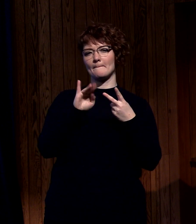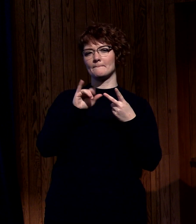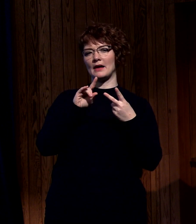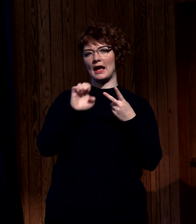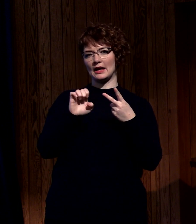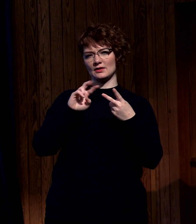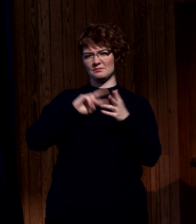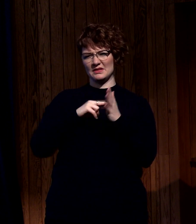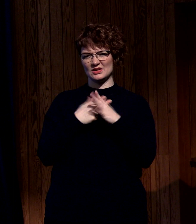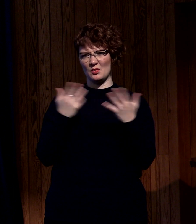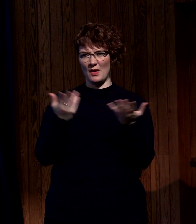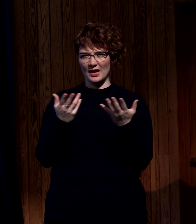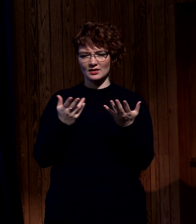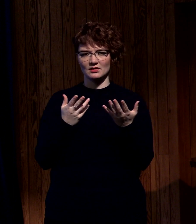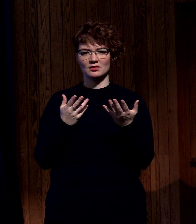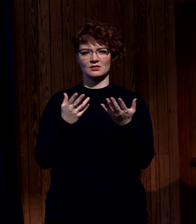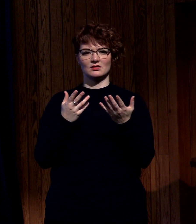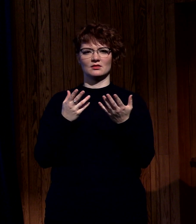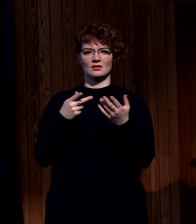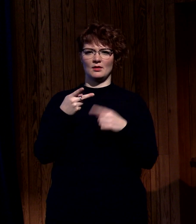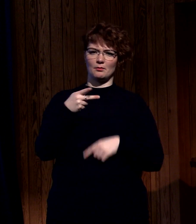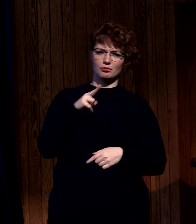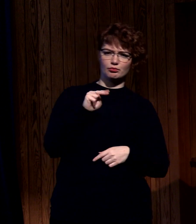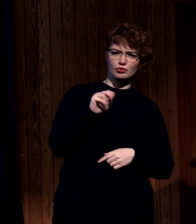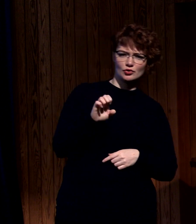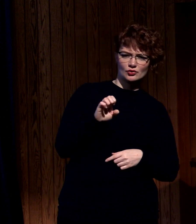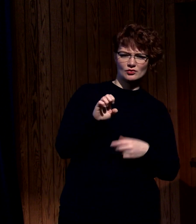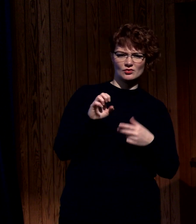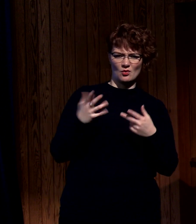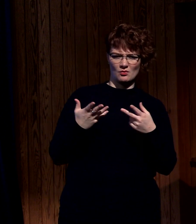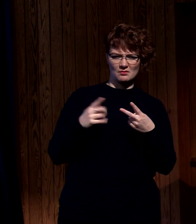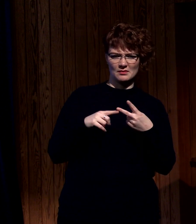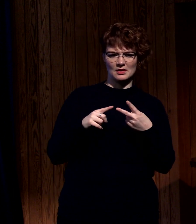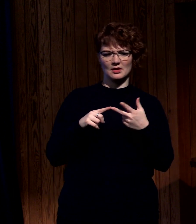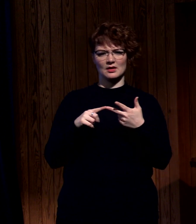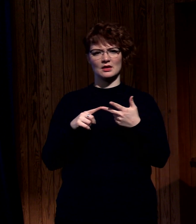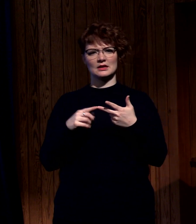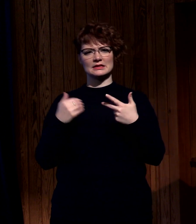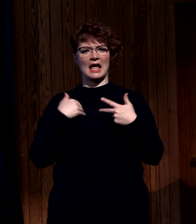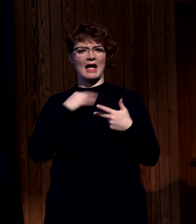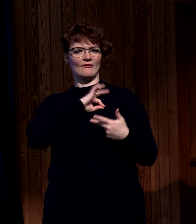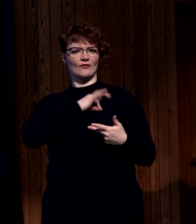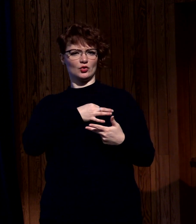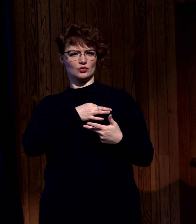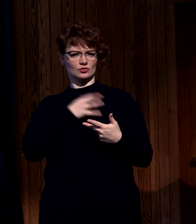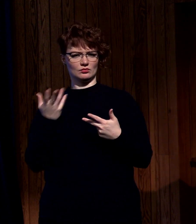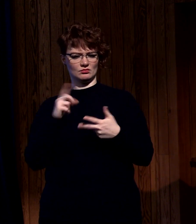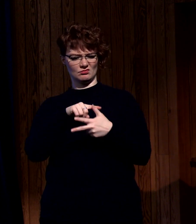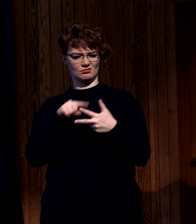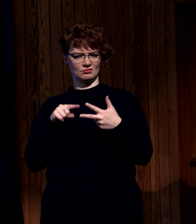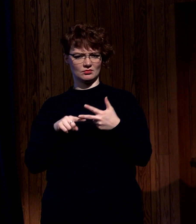to abide to be pruned and to bear fruit? So first abide,